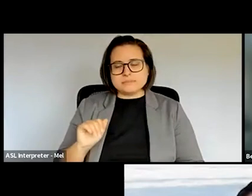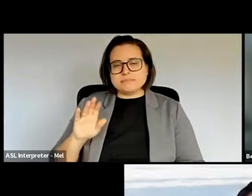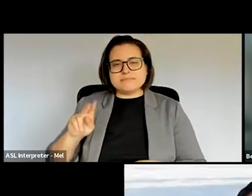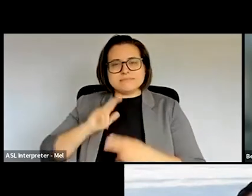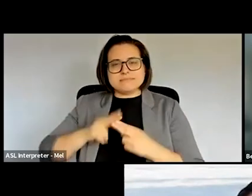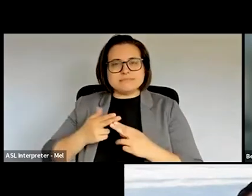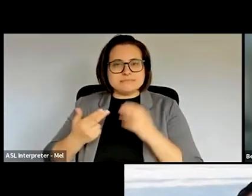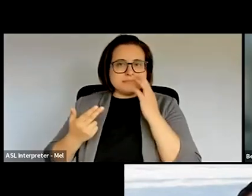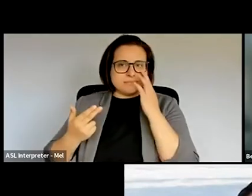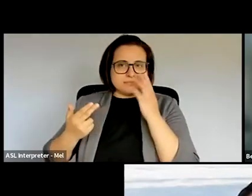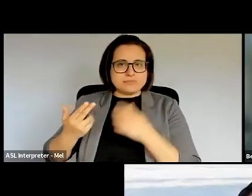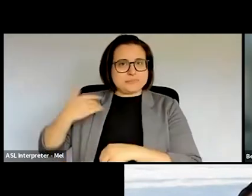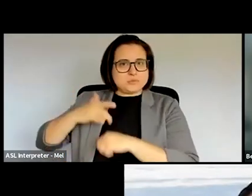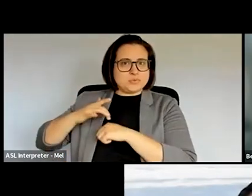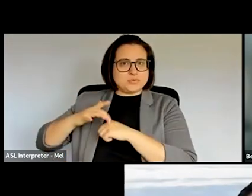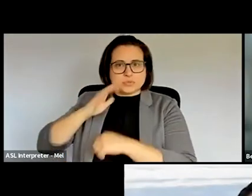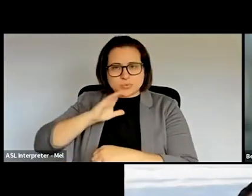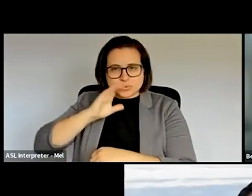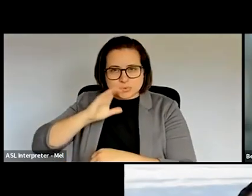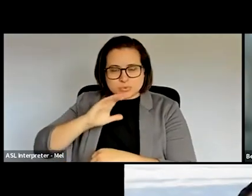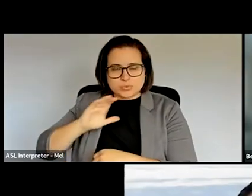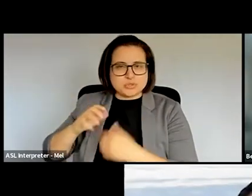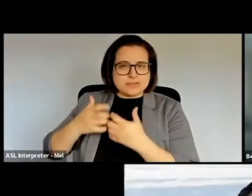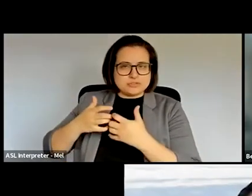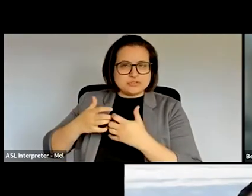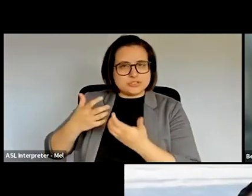you know search engine optimization was a challenge right. That, you know, that the